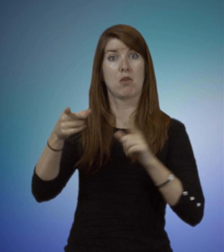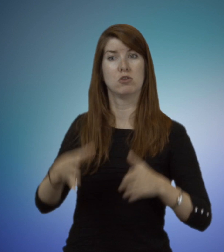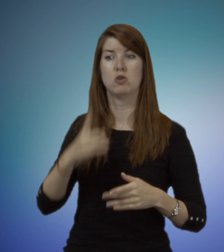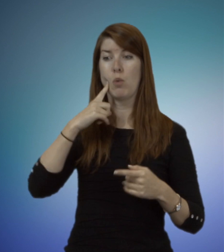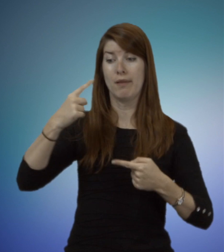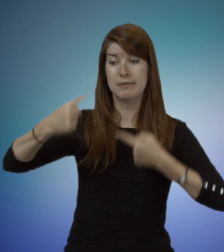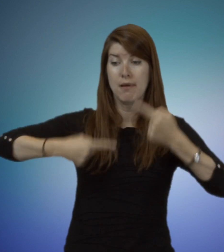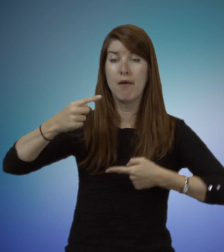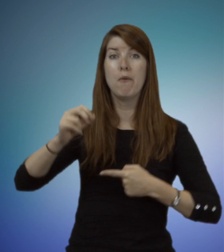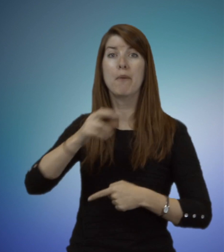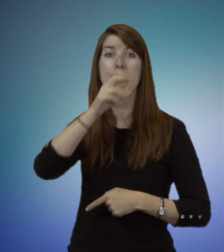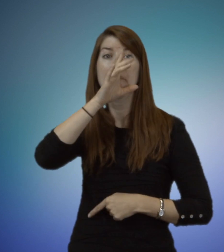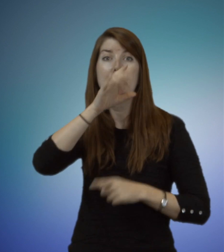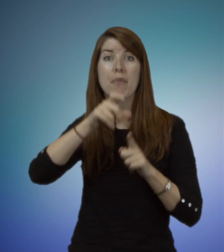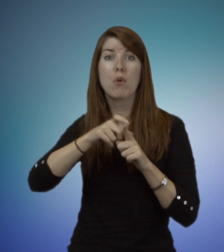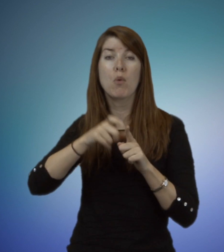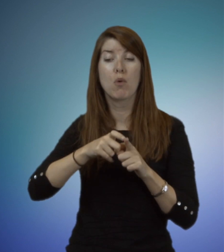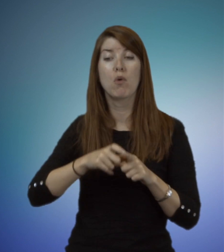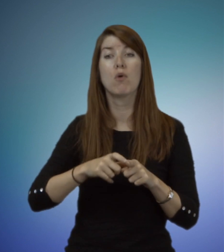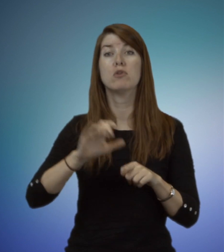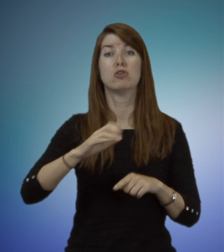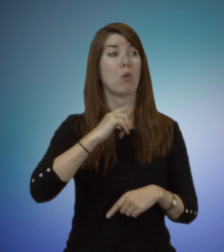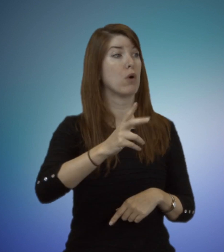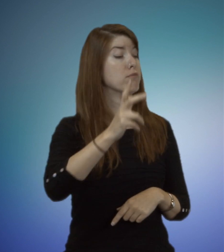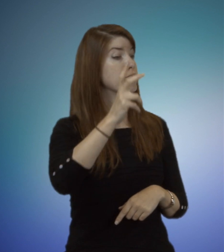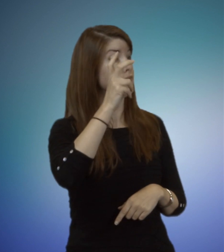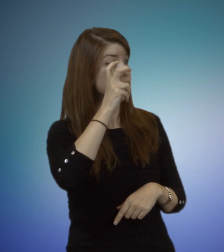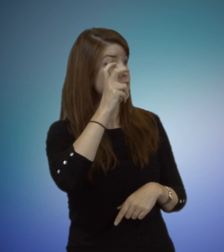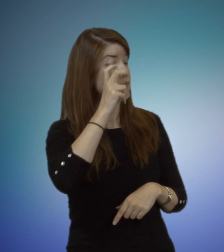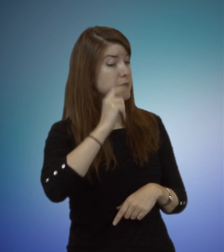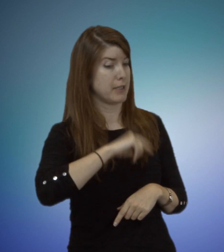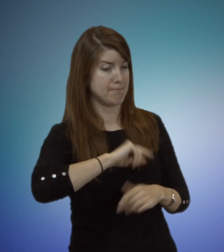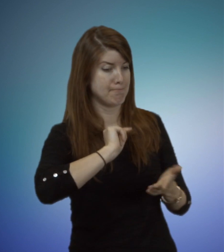There are comprehensive language tests that can also be used to assess your child's language.